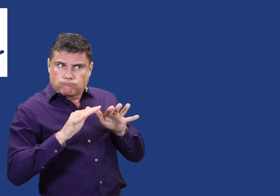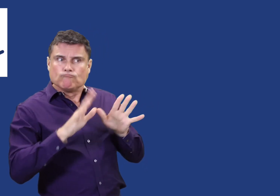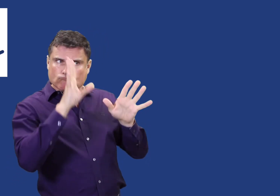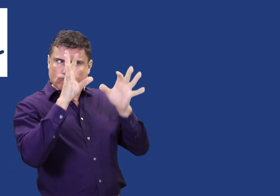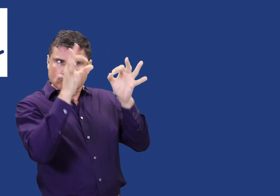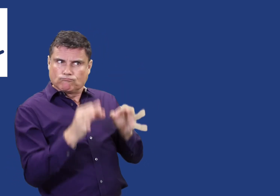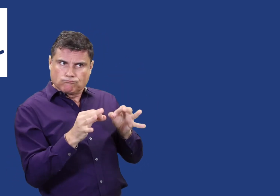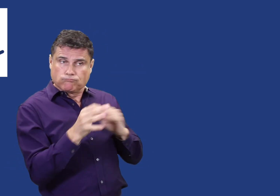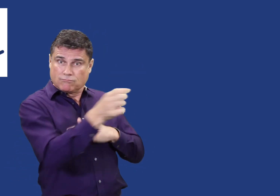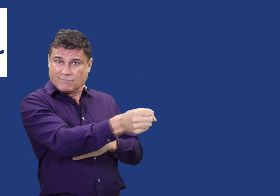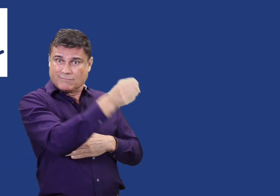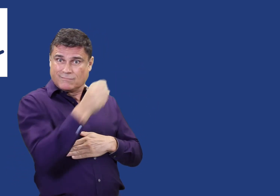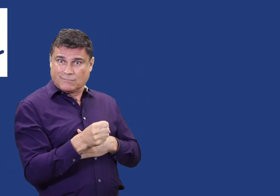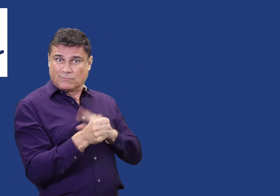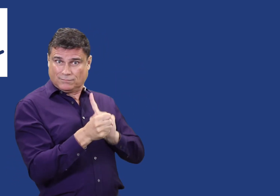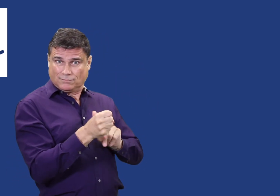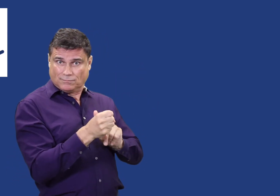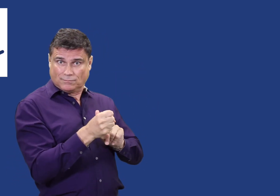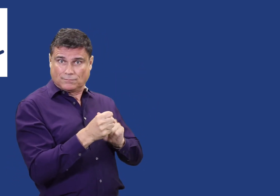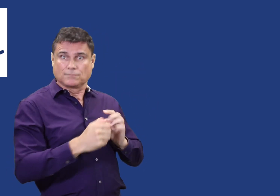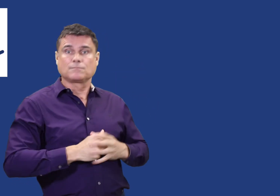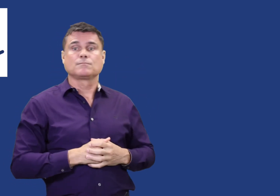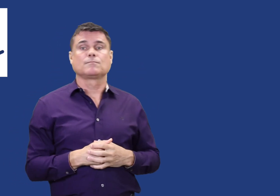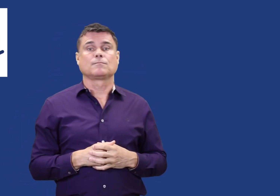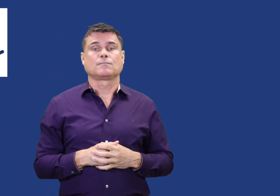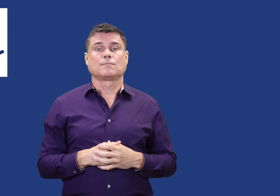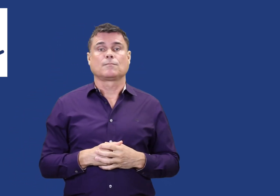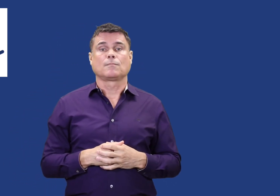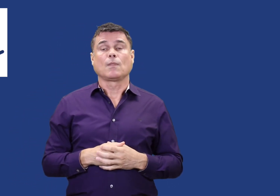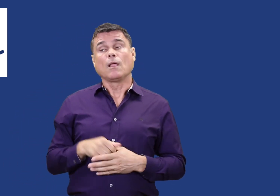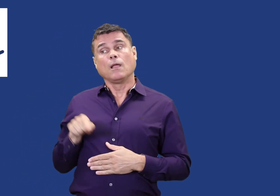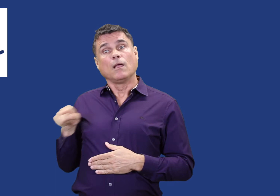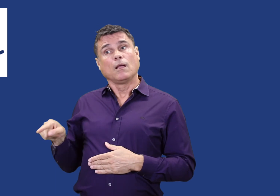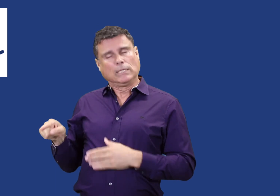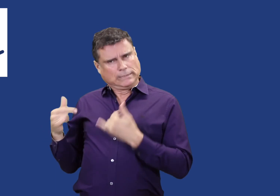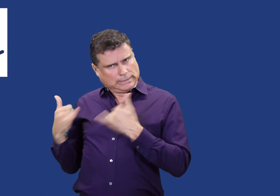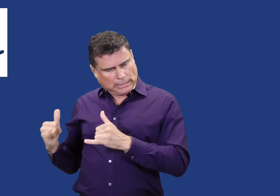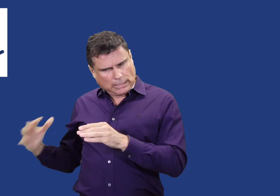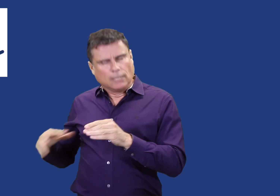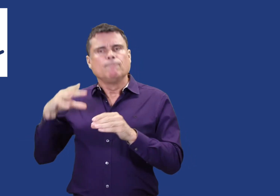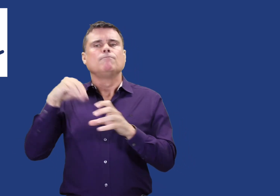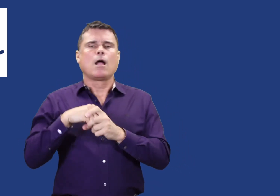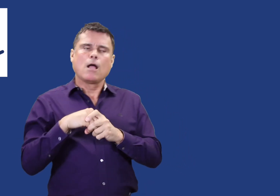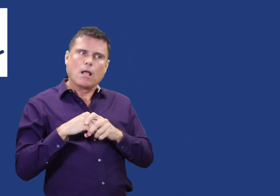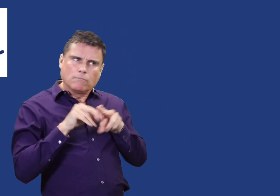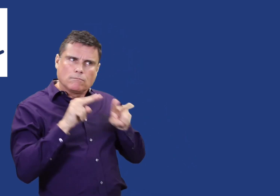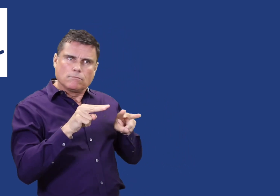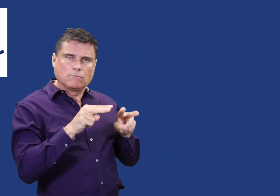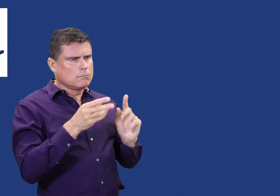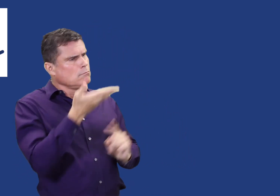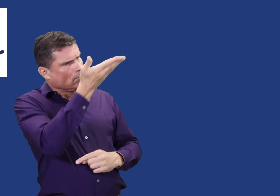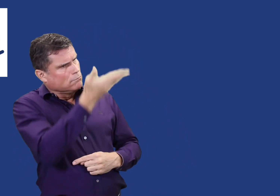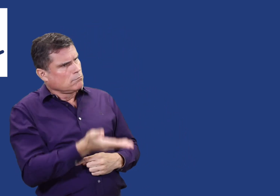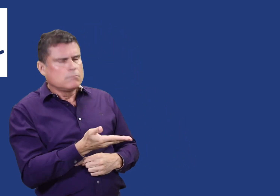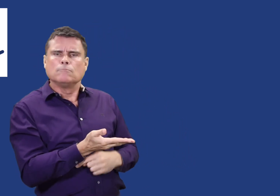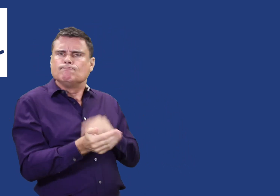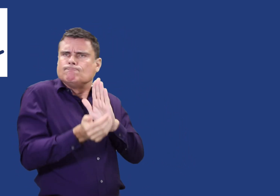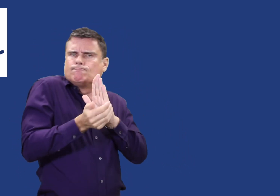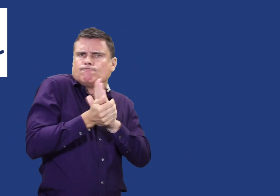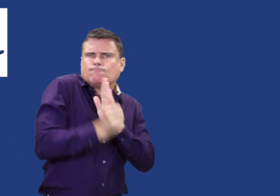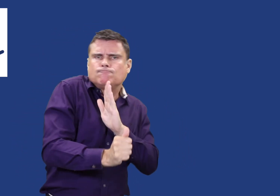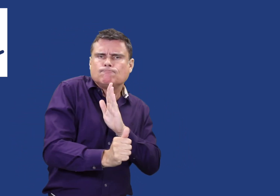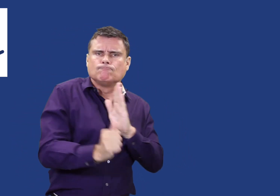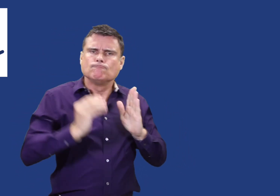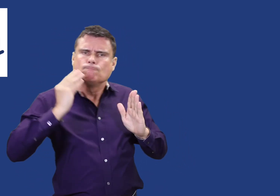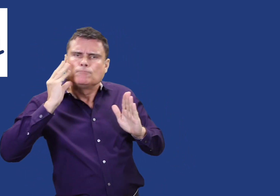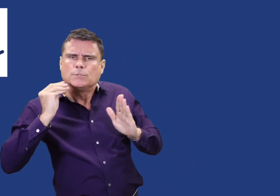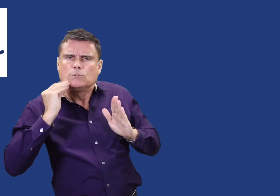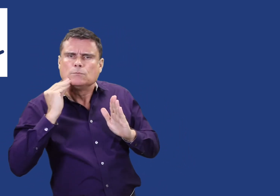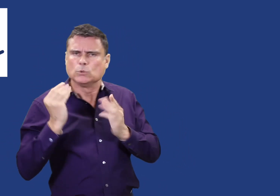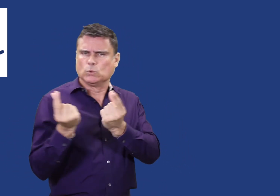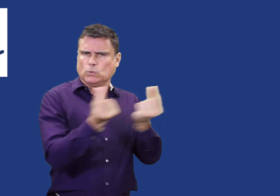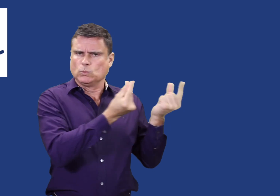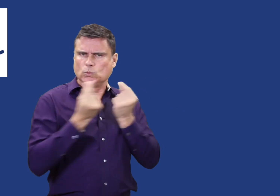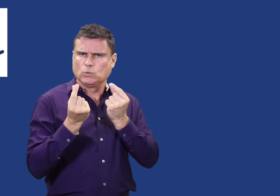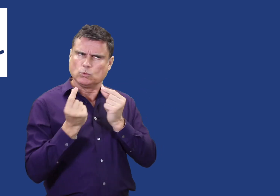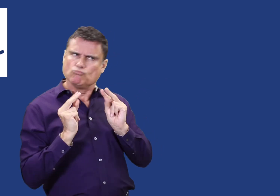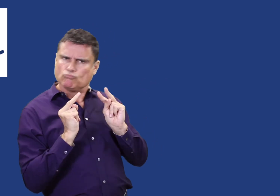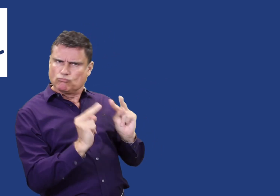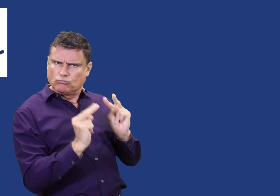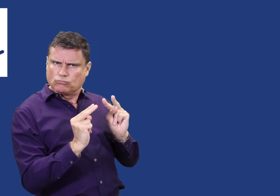IN DETERMINING THE REQUIRED COMPETENCIES FOR THE ROLE OF THE COORDINATOR,